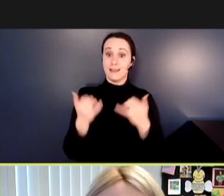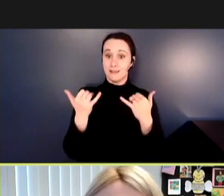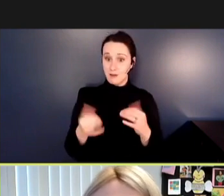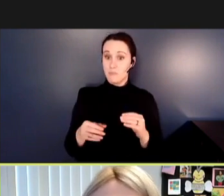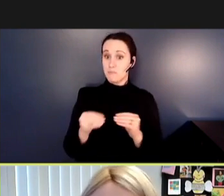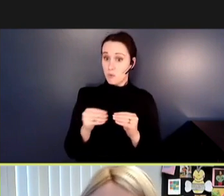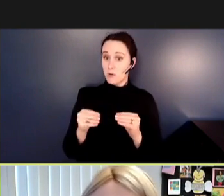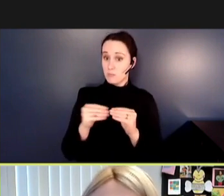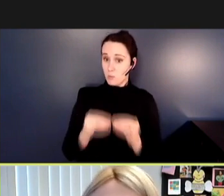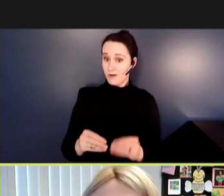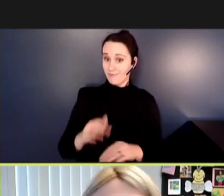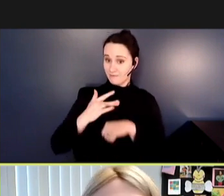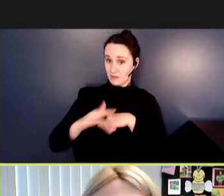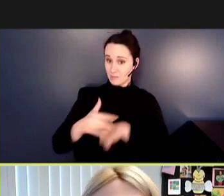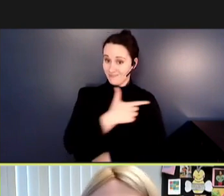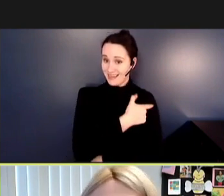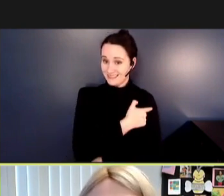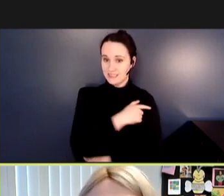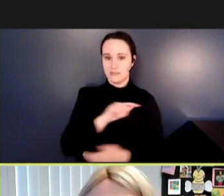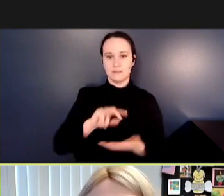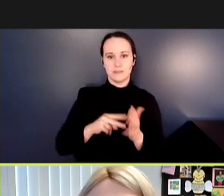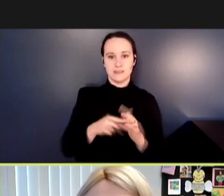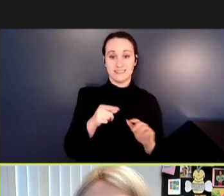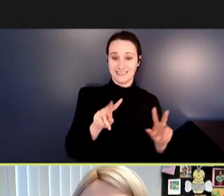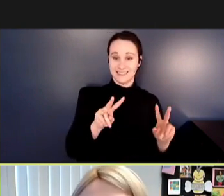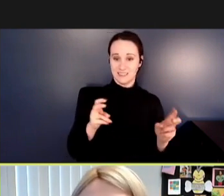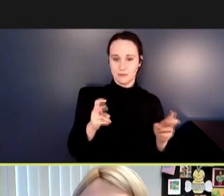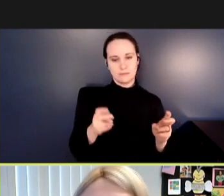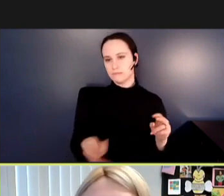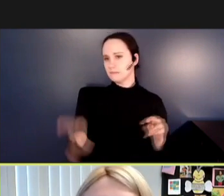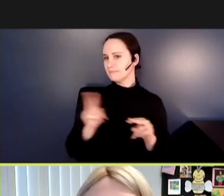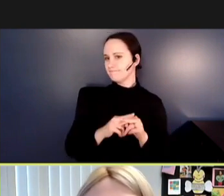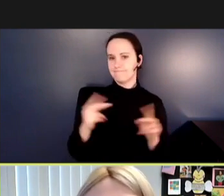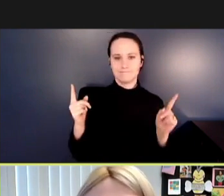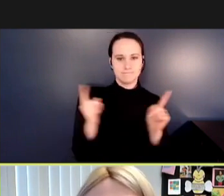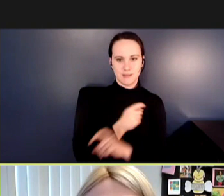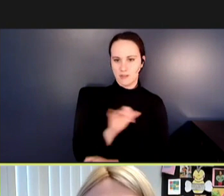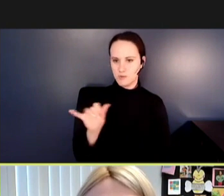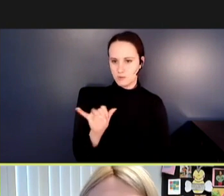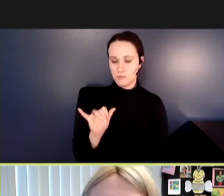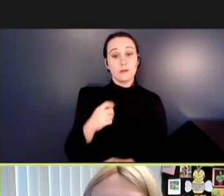even more complicated, and in addition, global communication methods have expanded, leading to